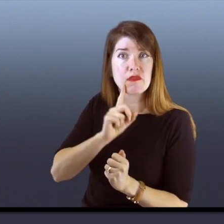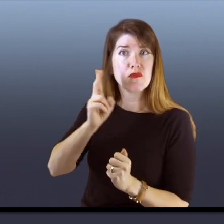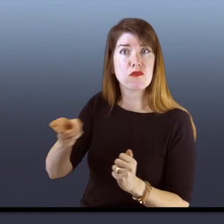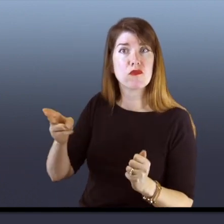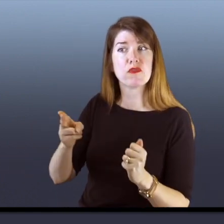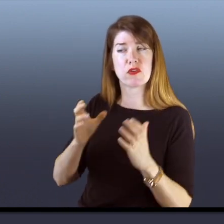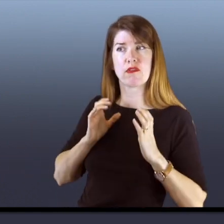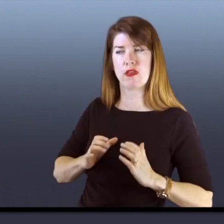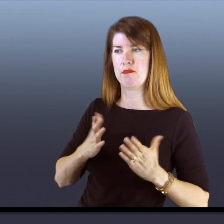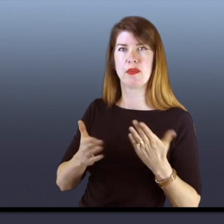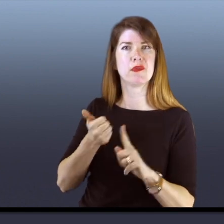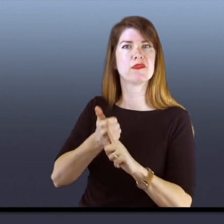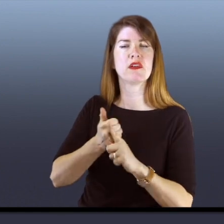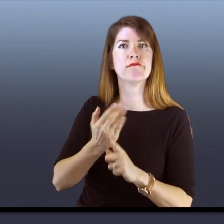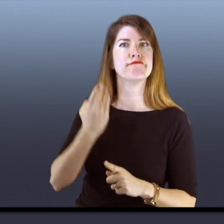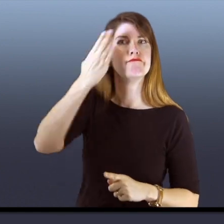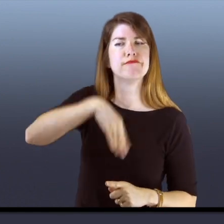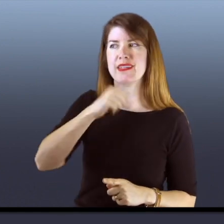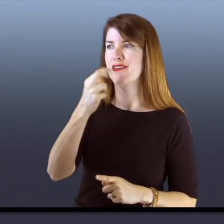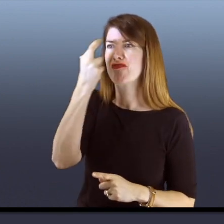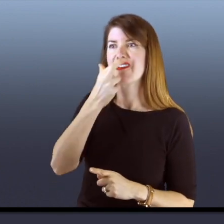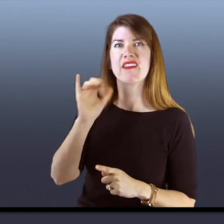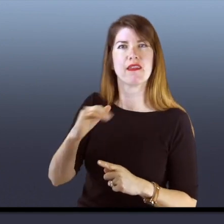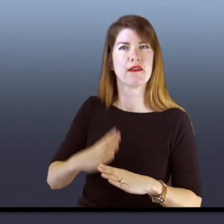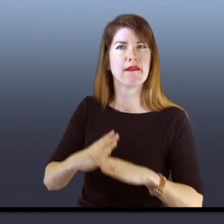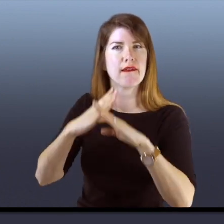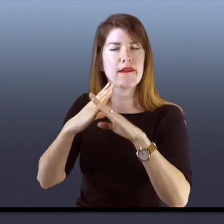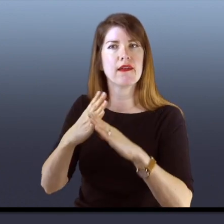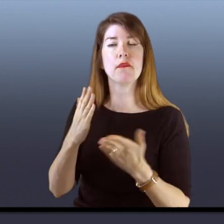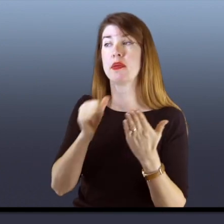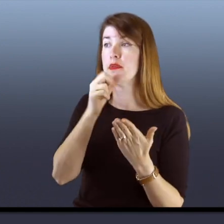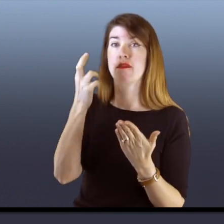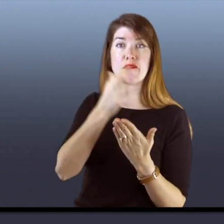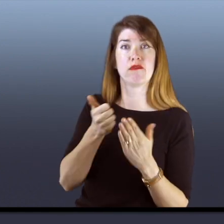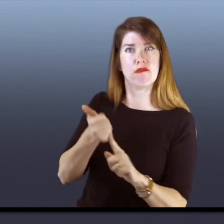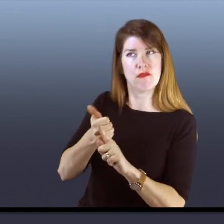that that person needs assistance in understanding the forms or filling them out.